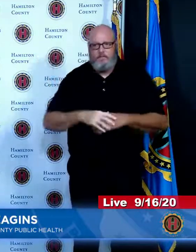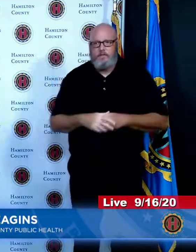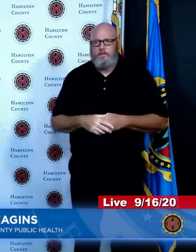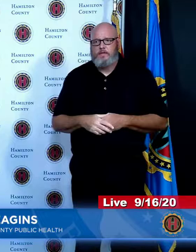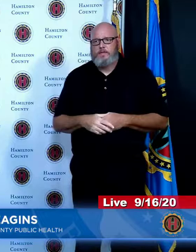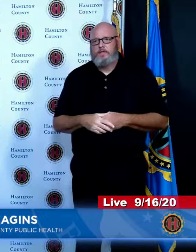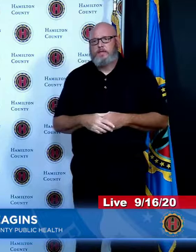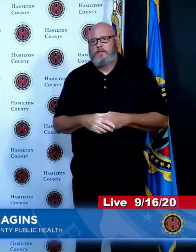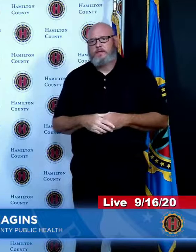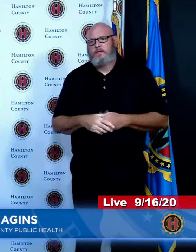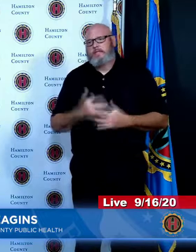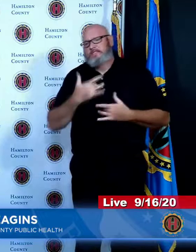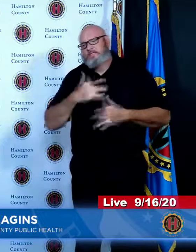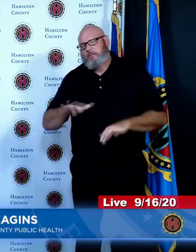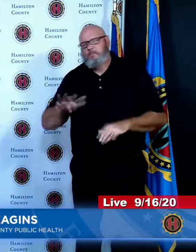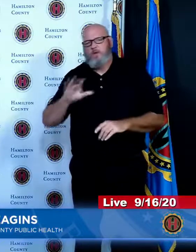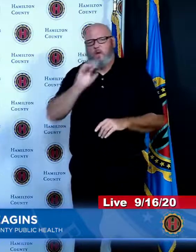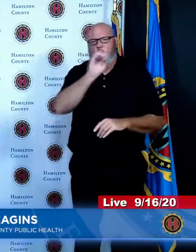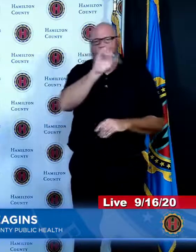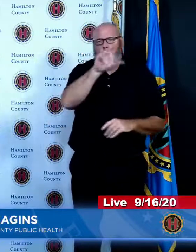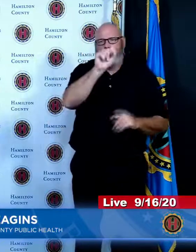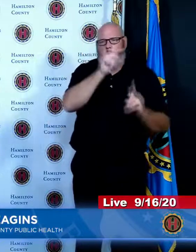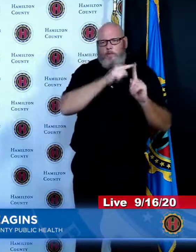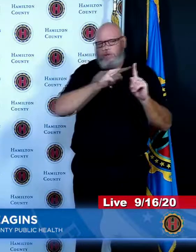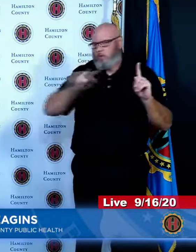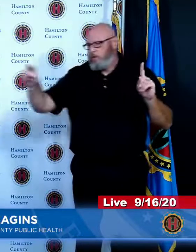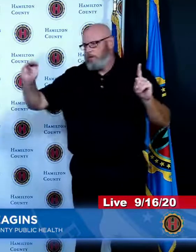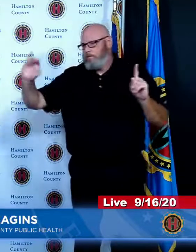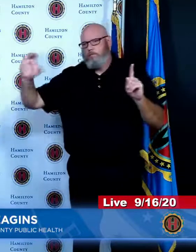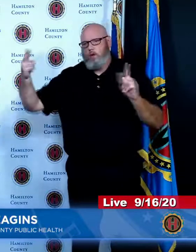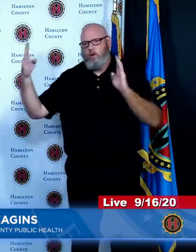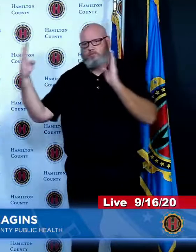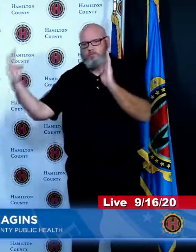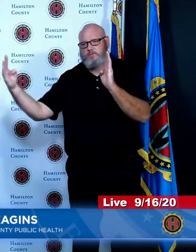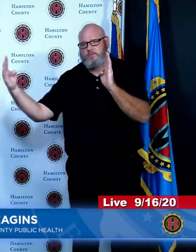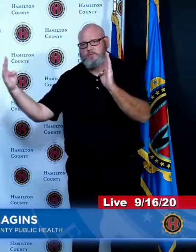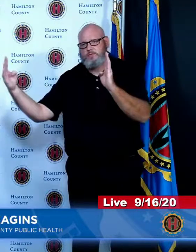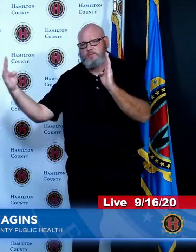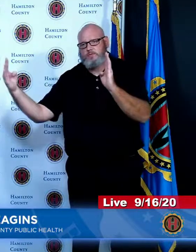we tend to see peaks here and nationally after holidays like Thanksgiving and